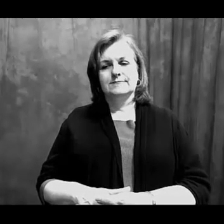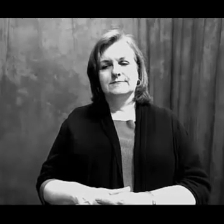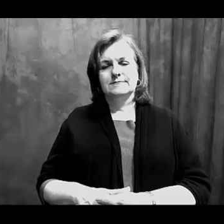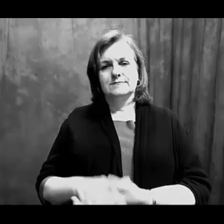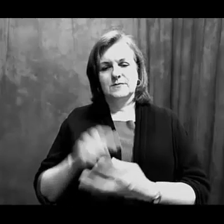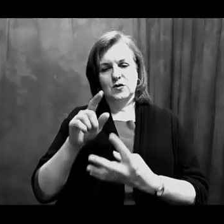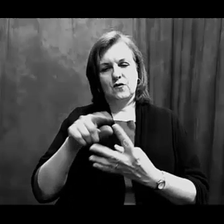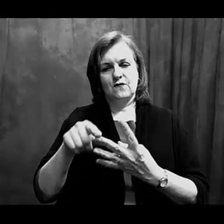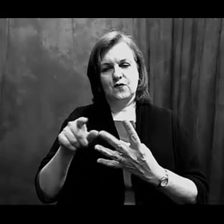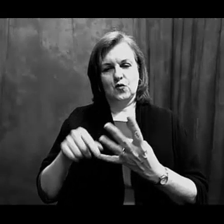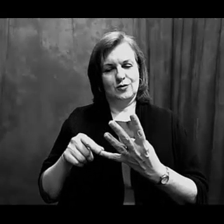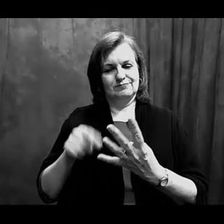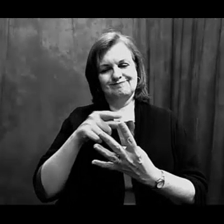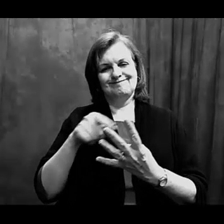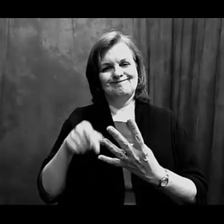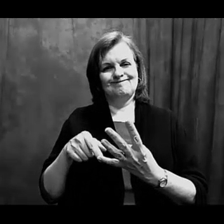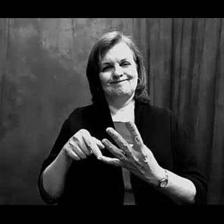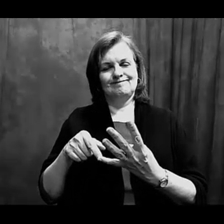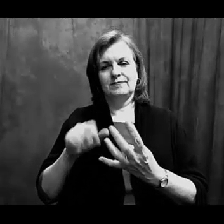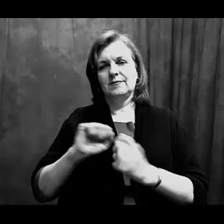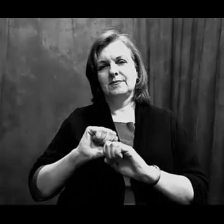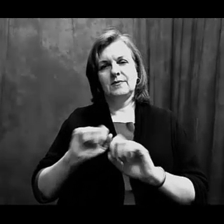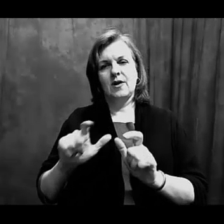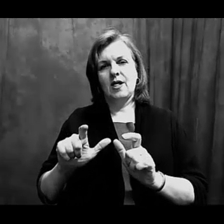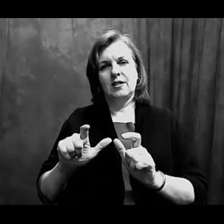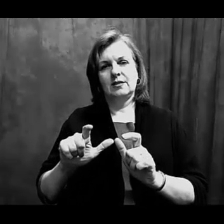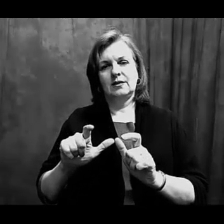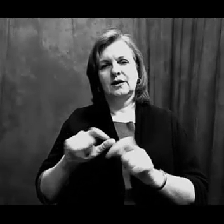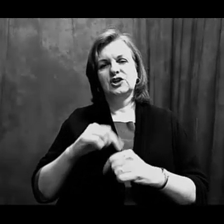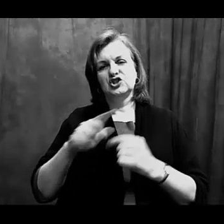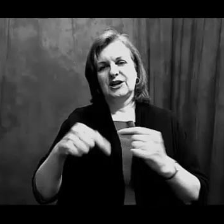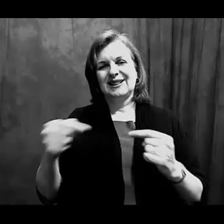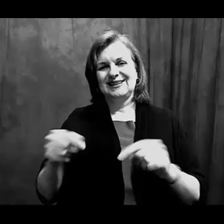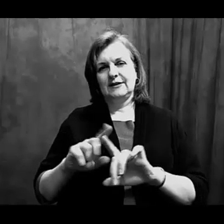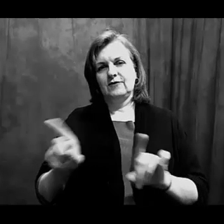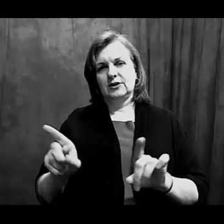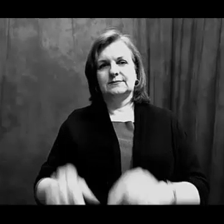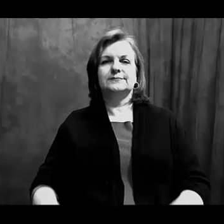and they're going to be genetically